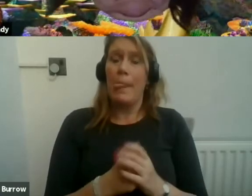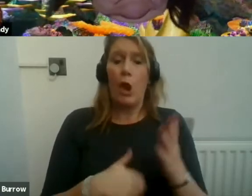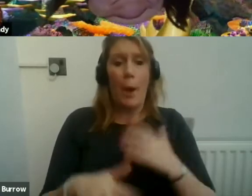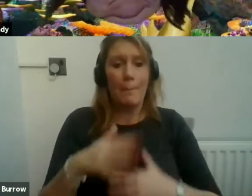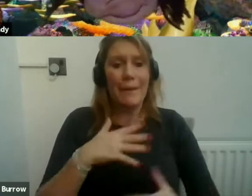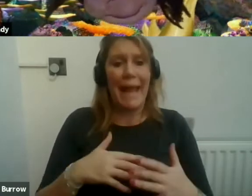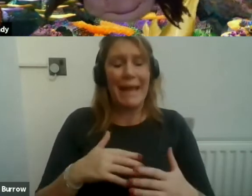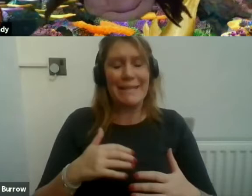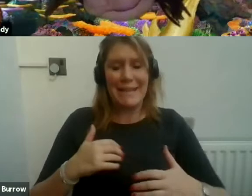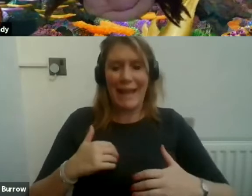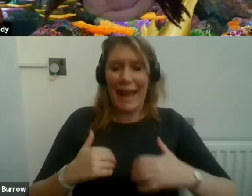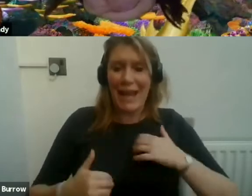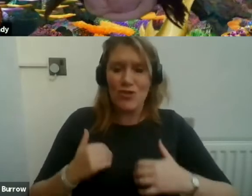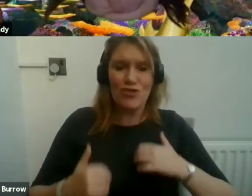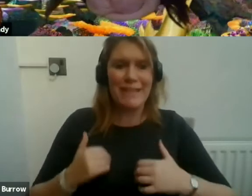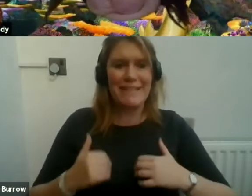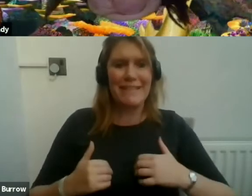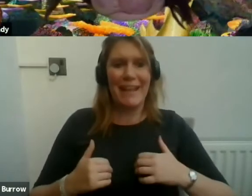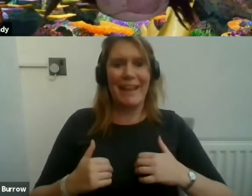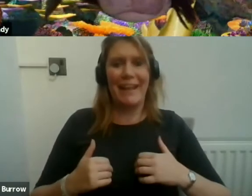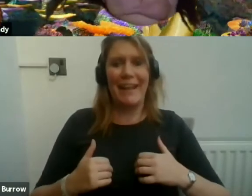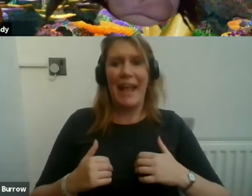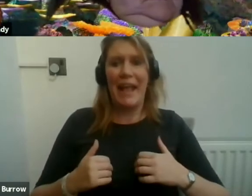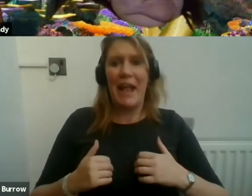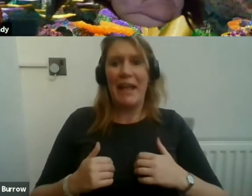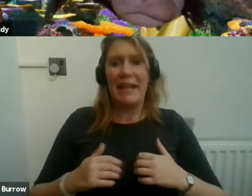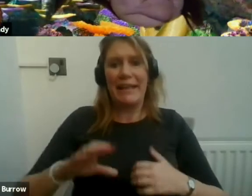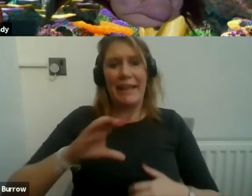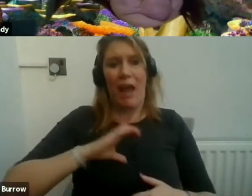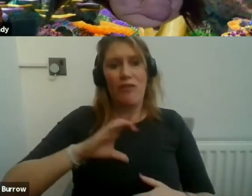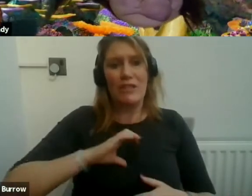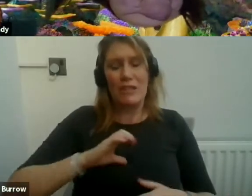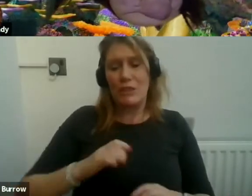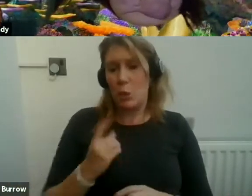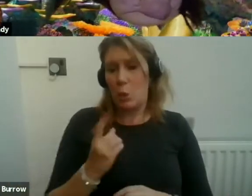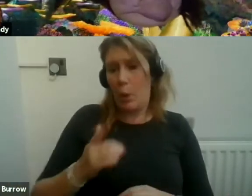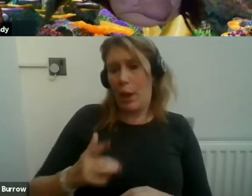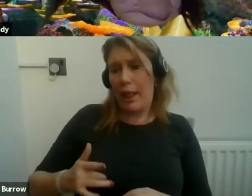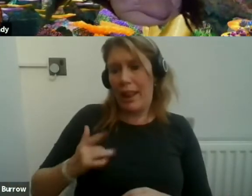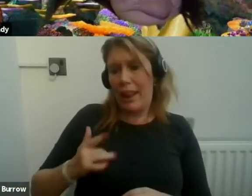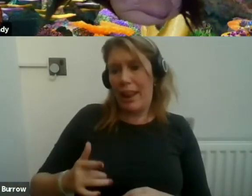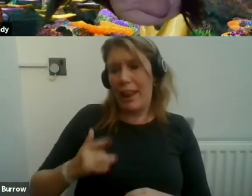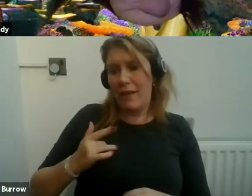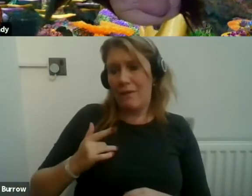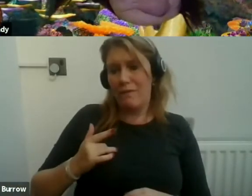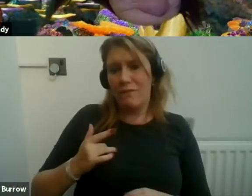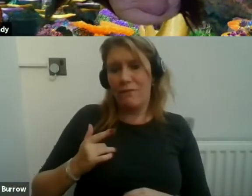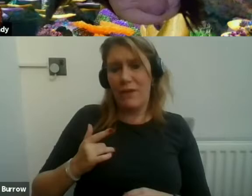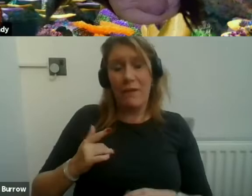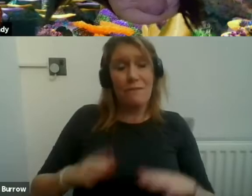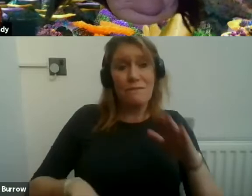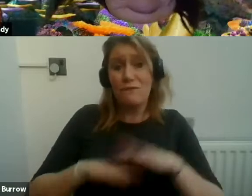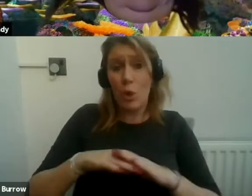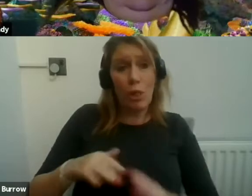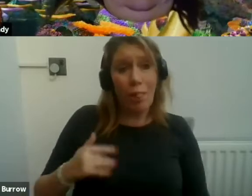three-dimensional characters who live fulfilling lives, you know. Those myths